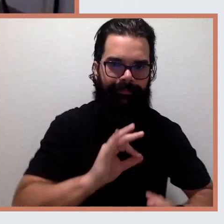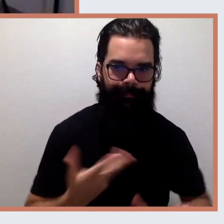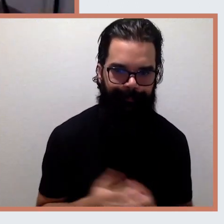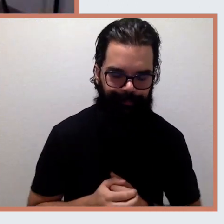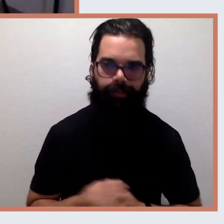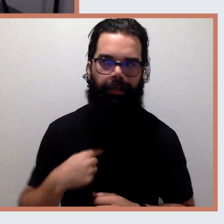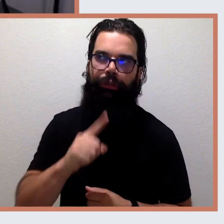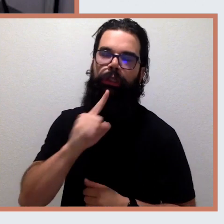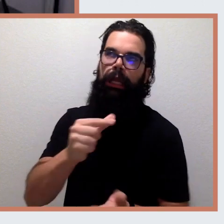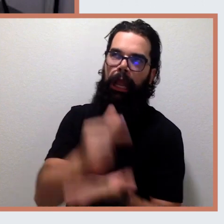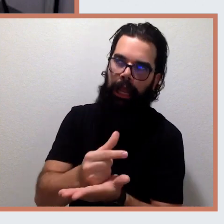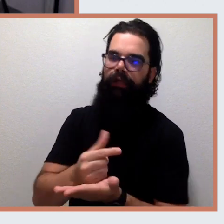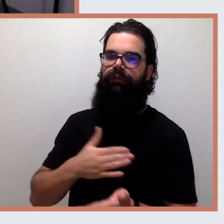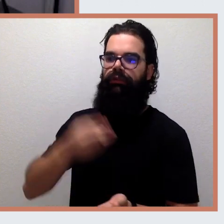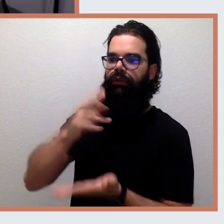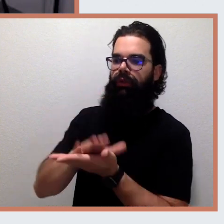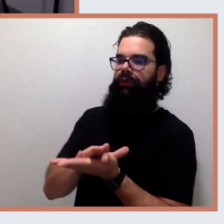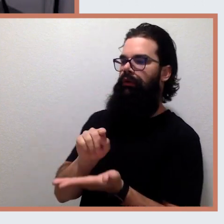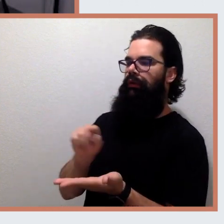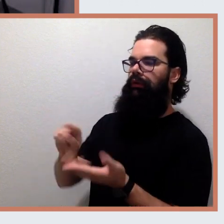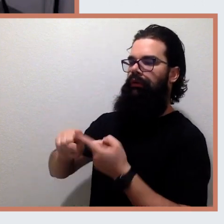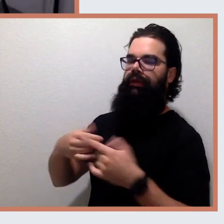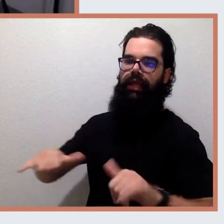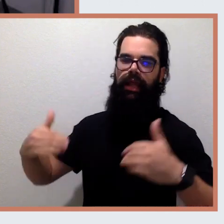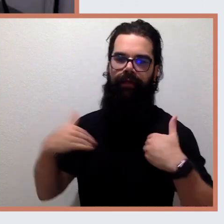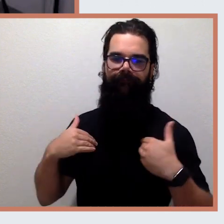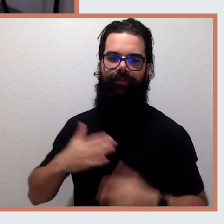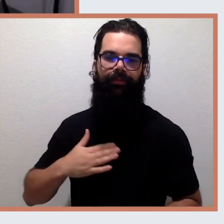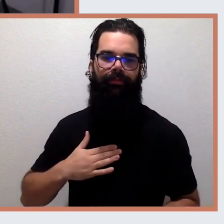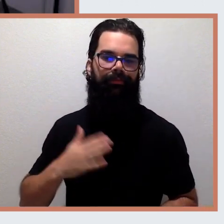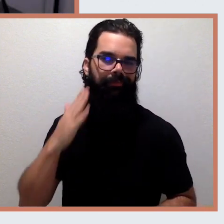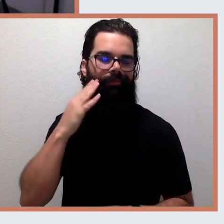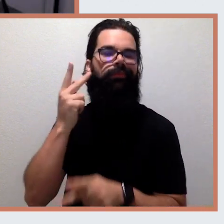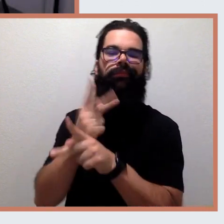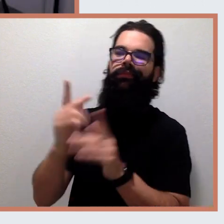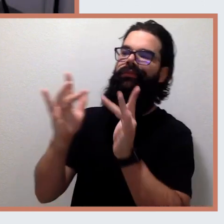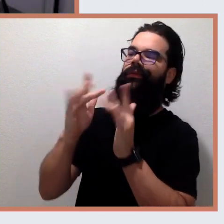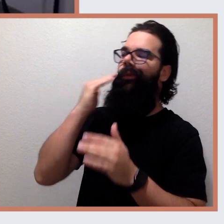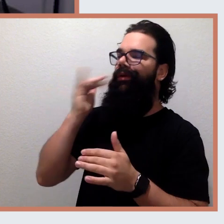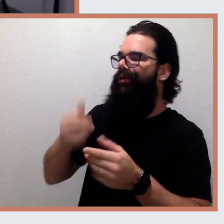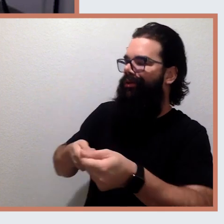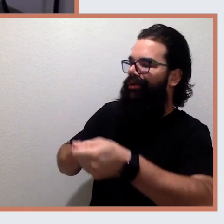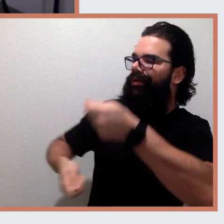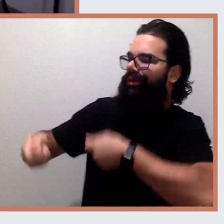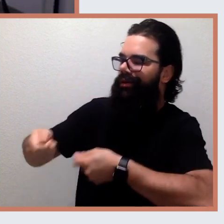I'm sure somebody in my high school has it because you'd sign the backs, and you're like, "So good knowing you, keep in touch, woo, yay."